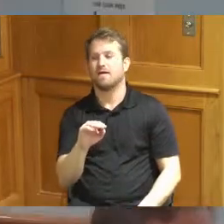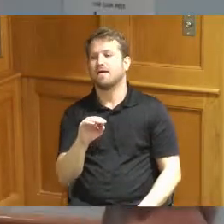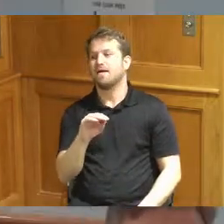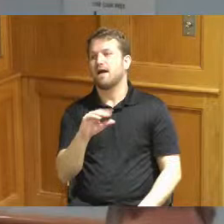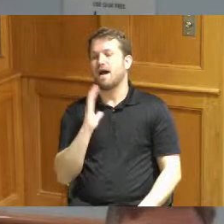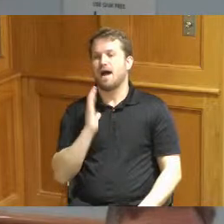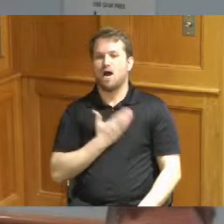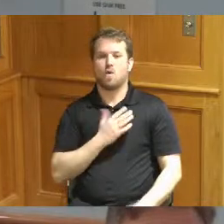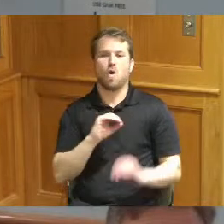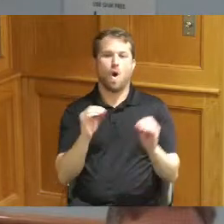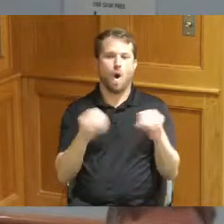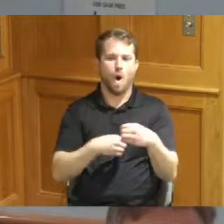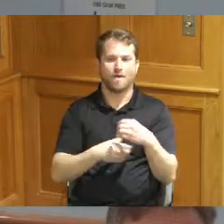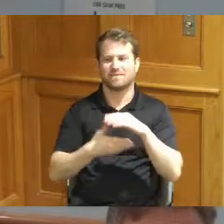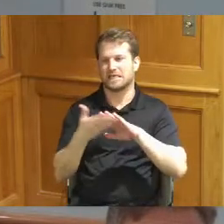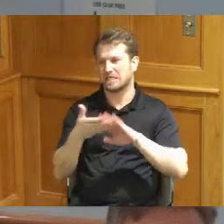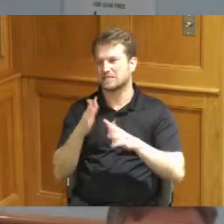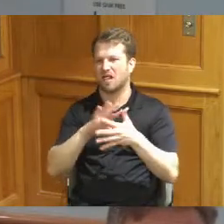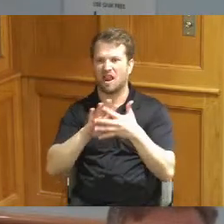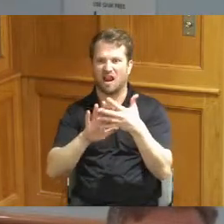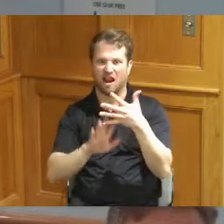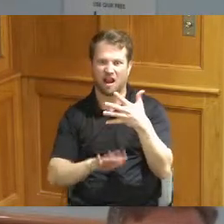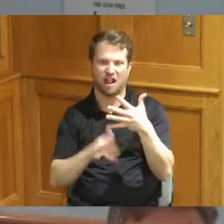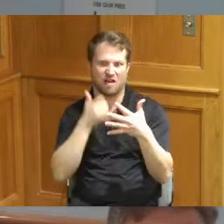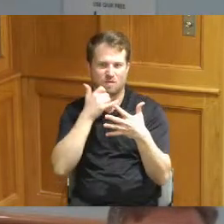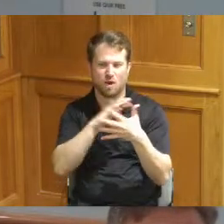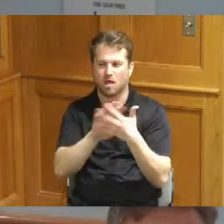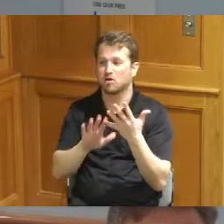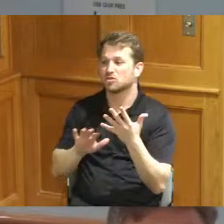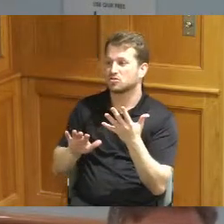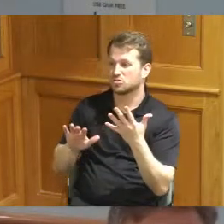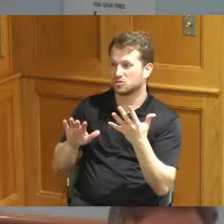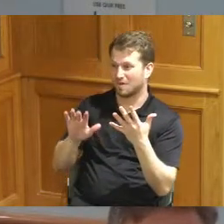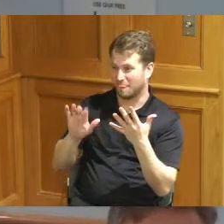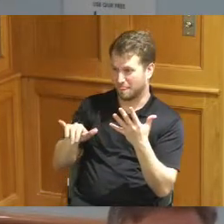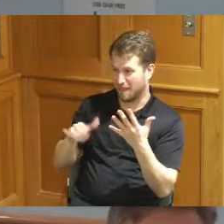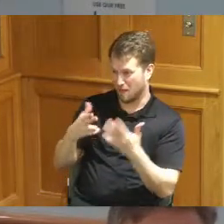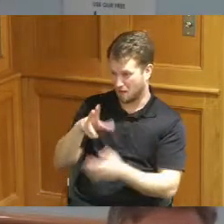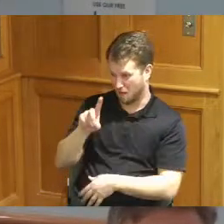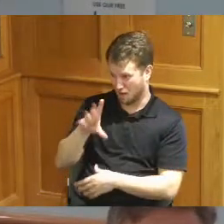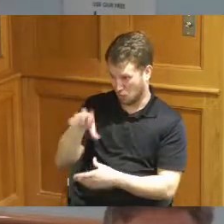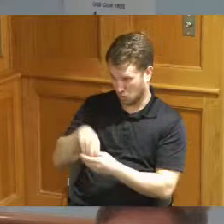phones put overhead includes your HUD cost that's what I was trying to think no our HUD costs are in